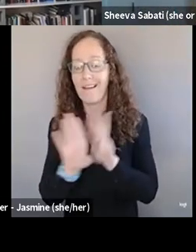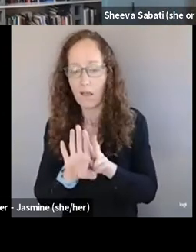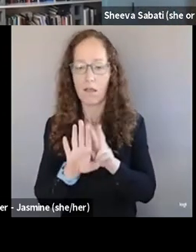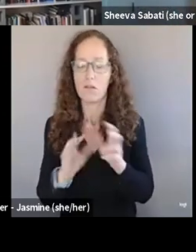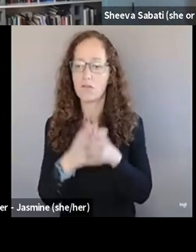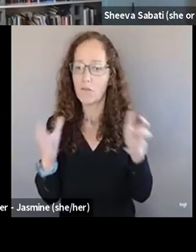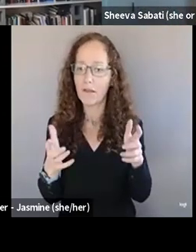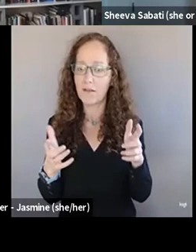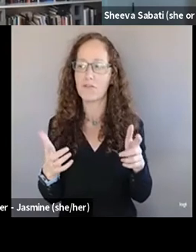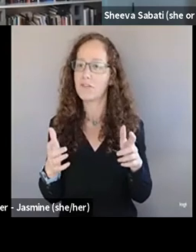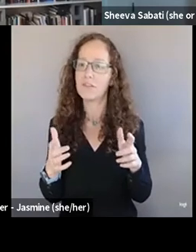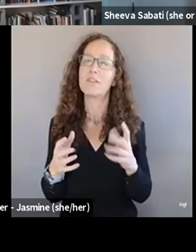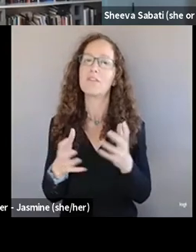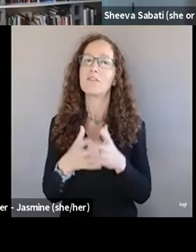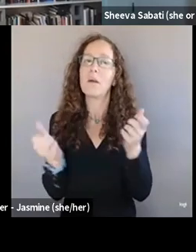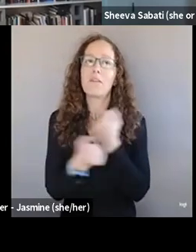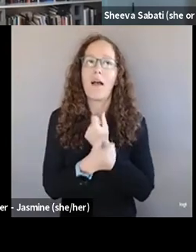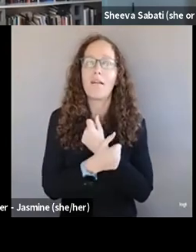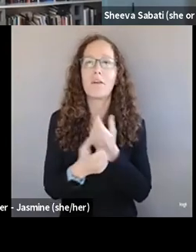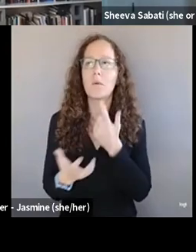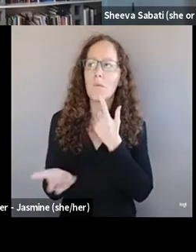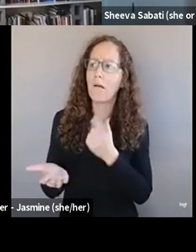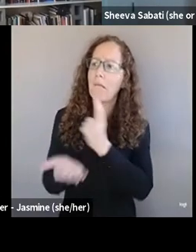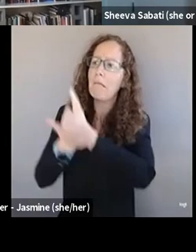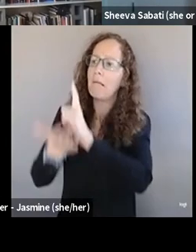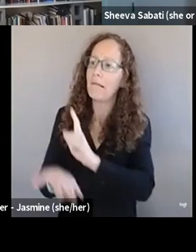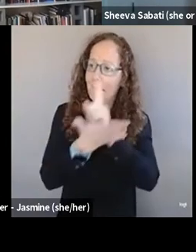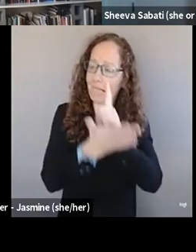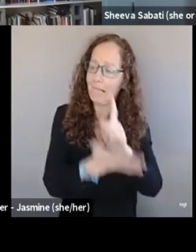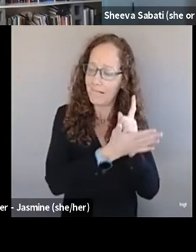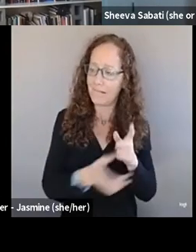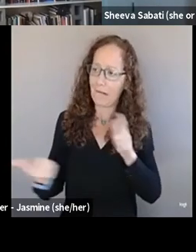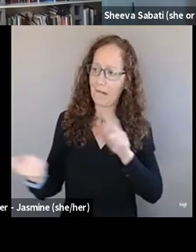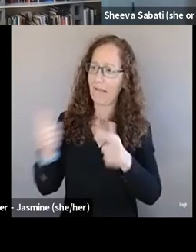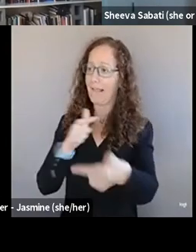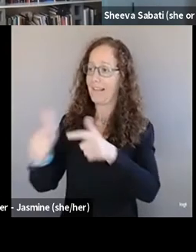first. Well, what I was gonna say, but please come back in